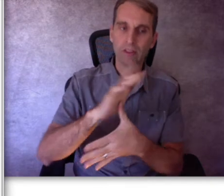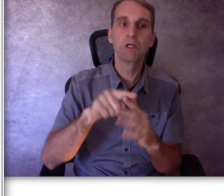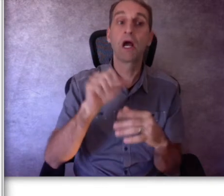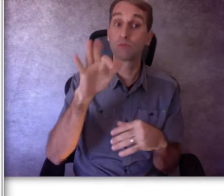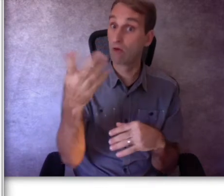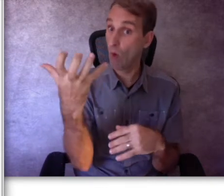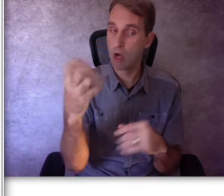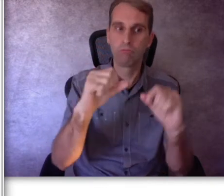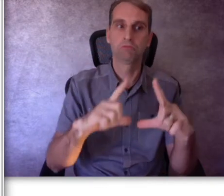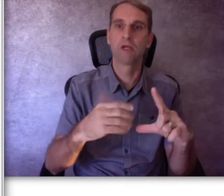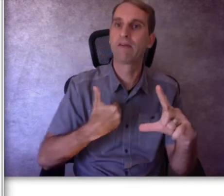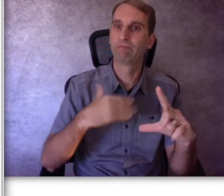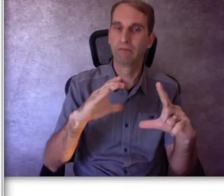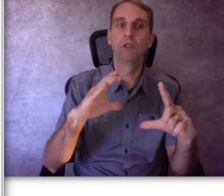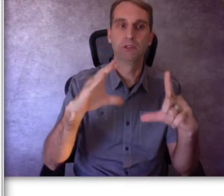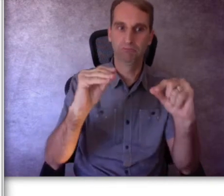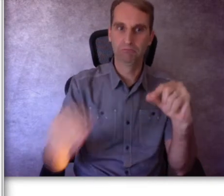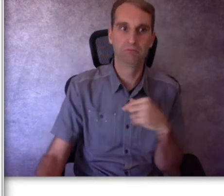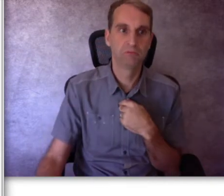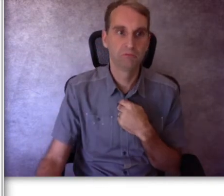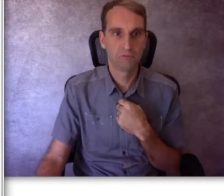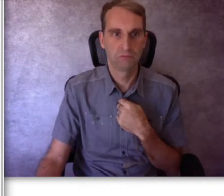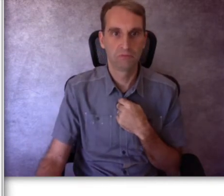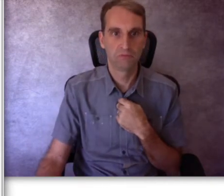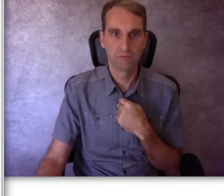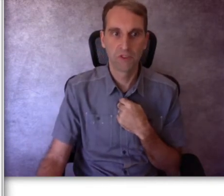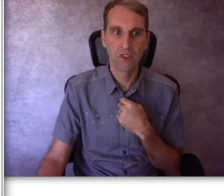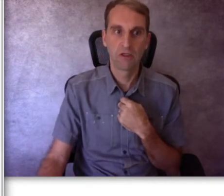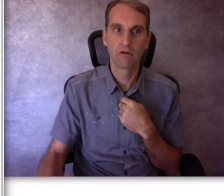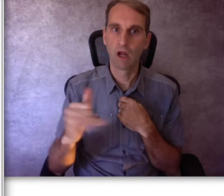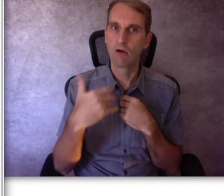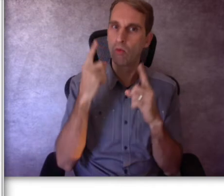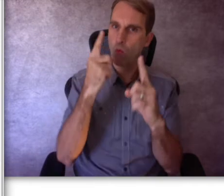so that we can prioritize the video with American Sign Language. However, all you have to do is click the “View abstract” button.